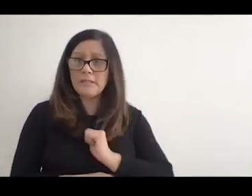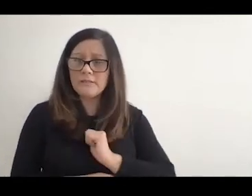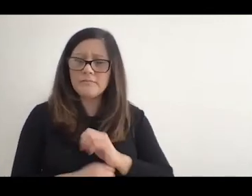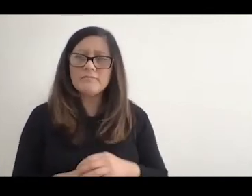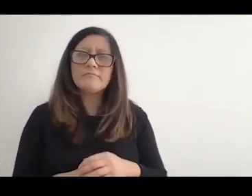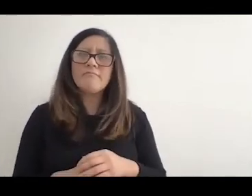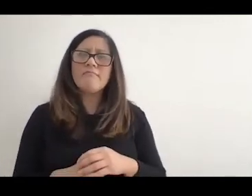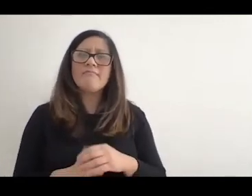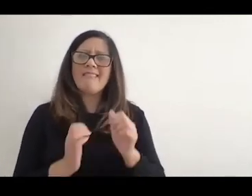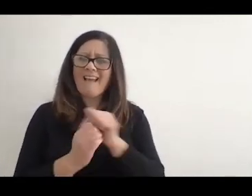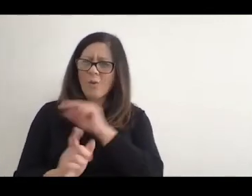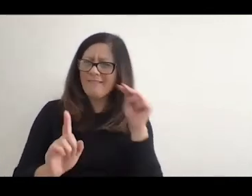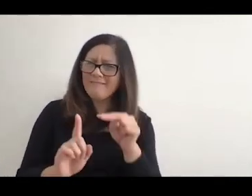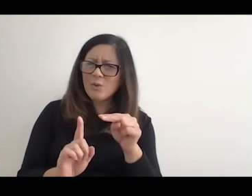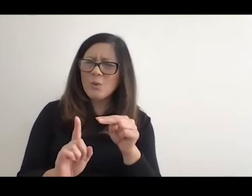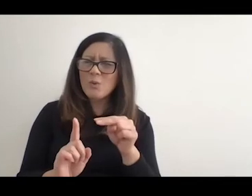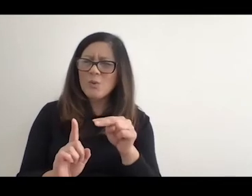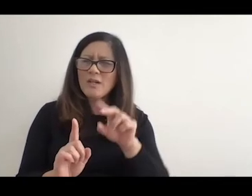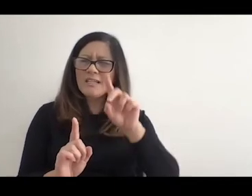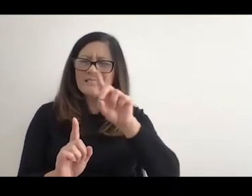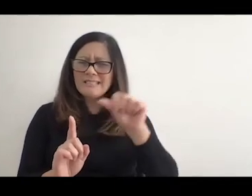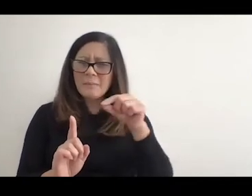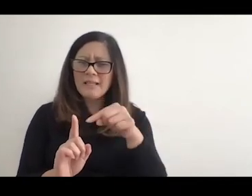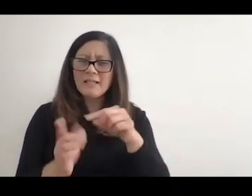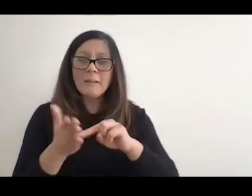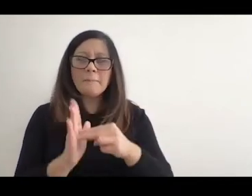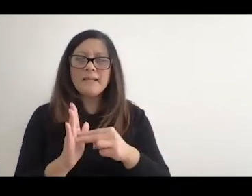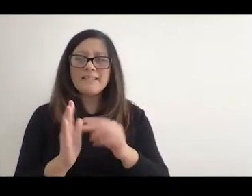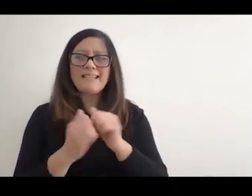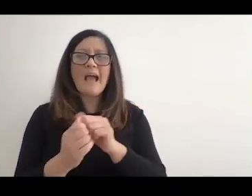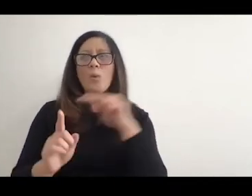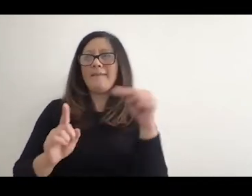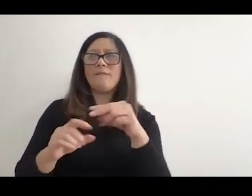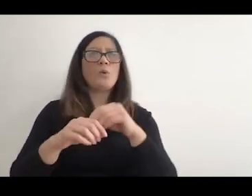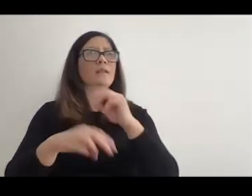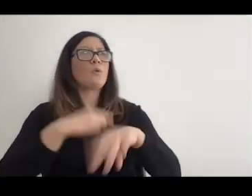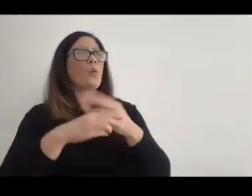The way that we approach disability has a lot to do with how we view it in our society.